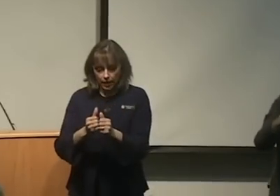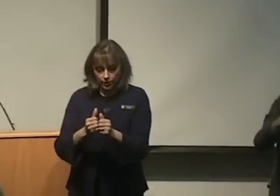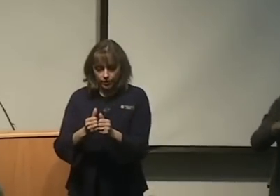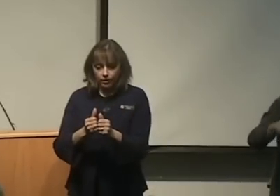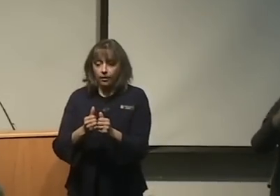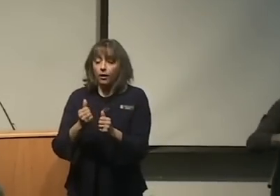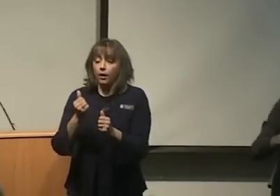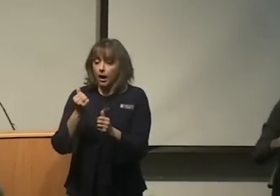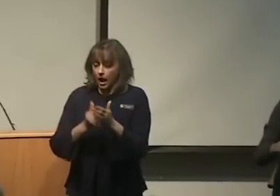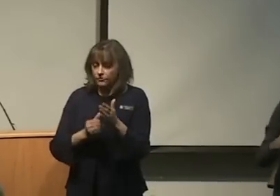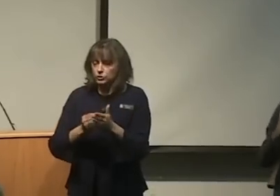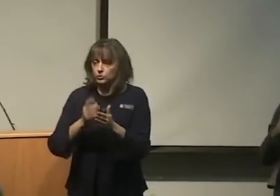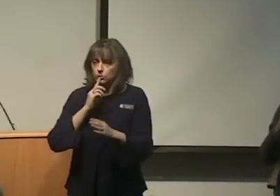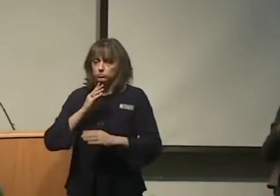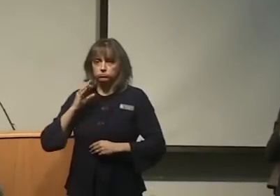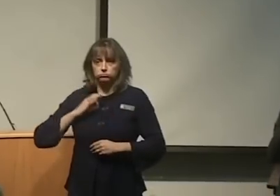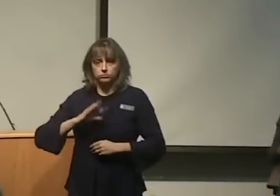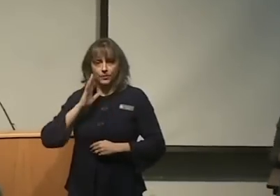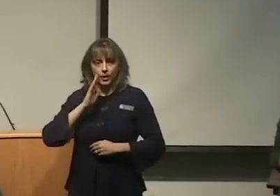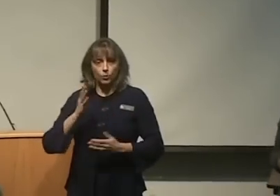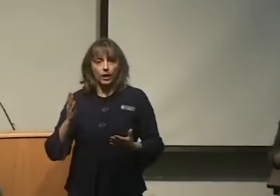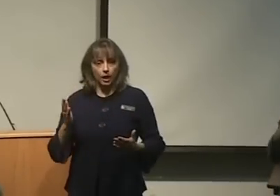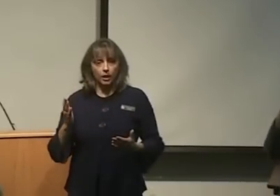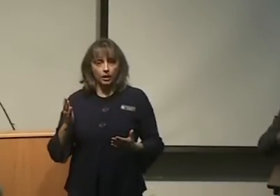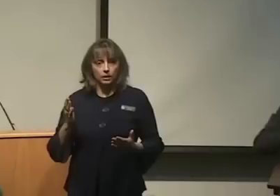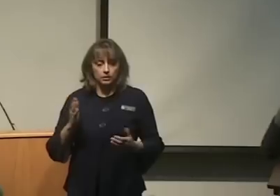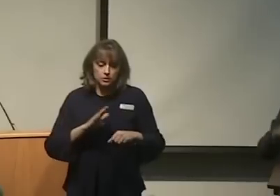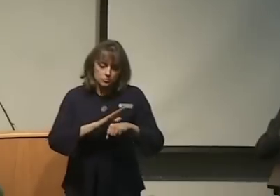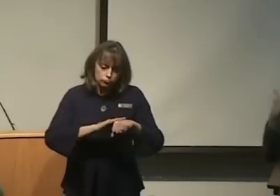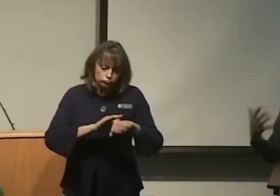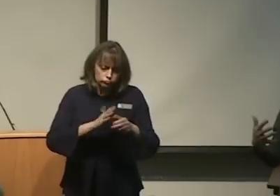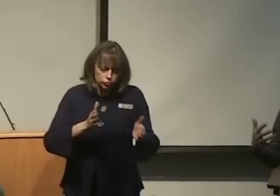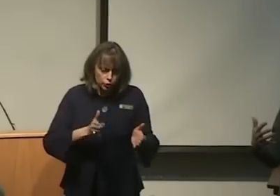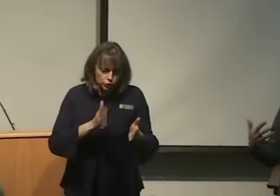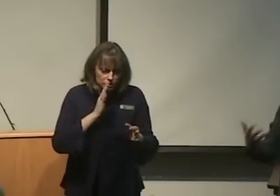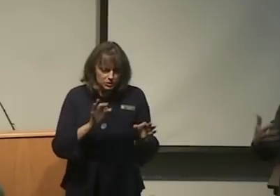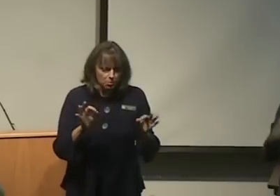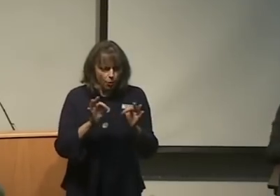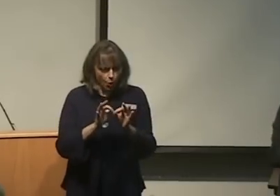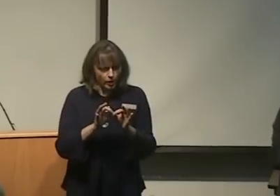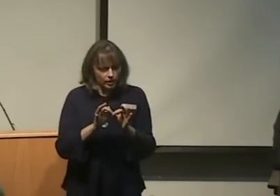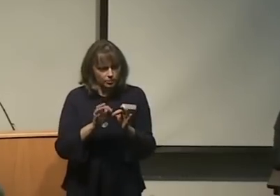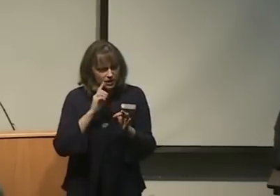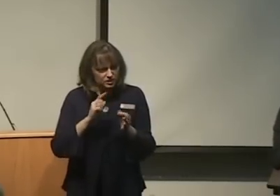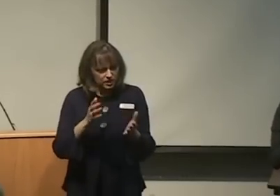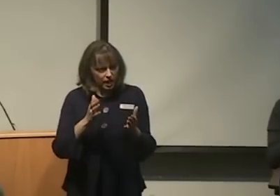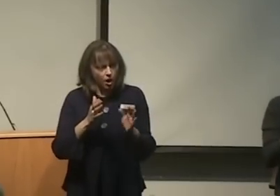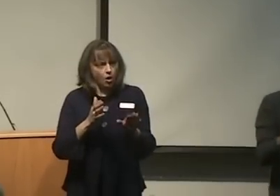They have to believe that you want to help them learn. They do learn more in those situations. So how can we do that?